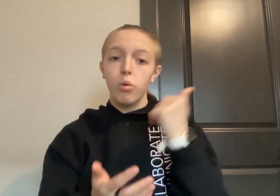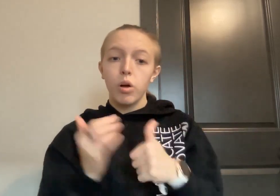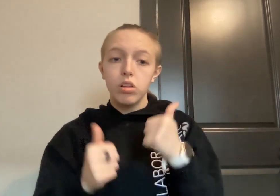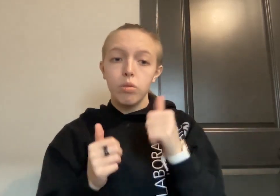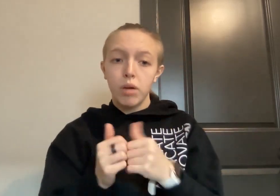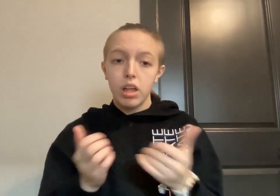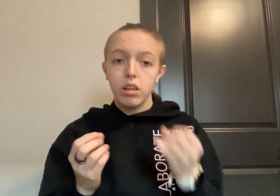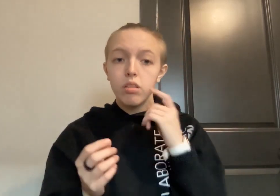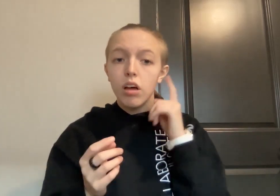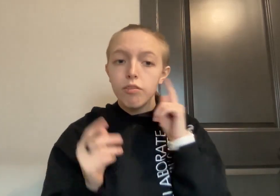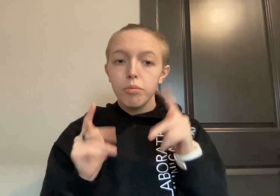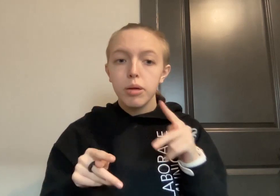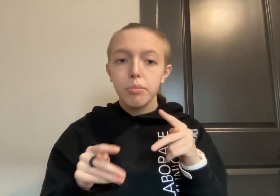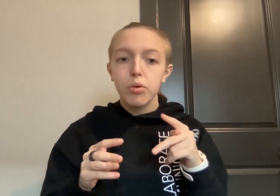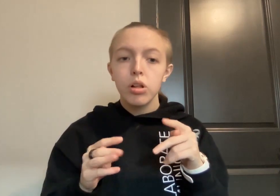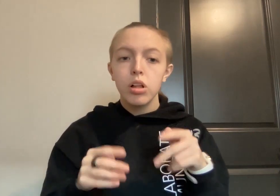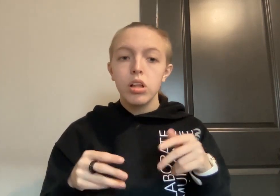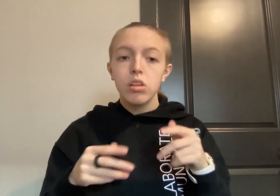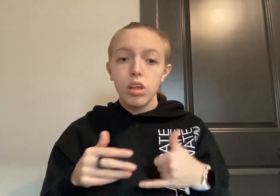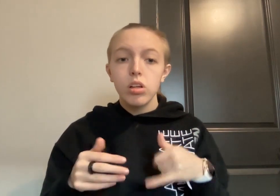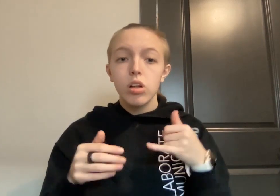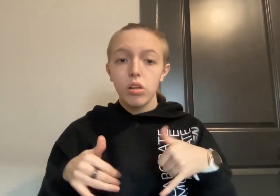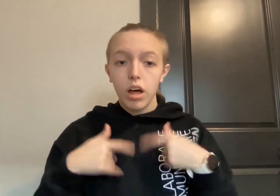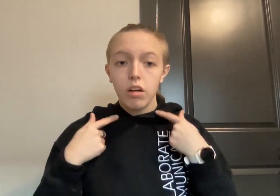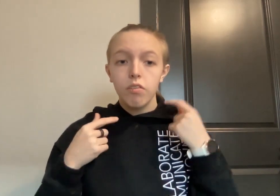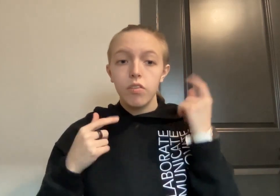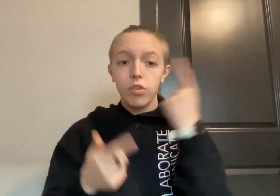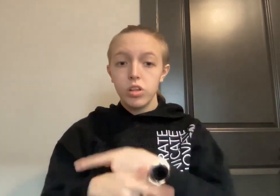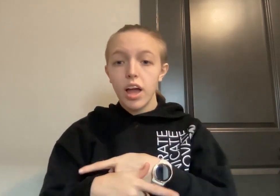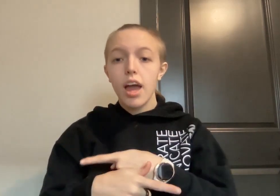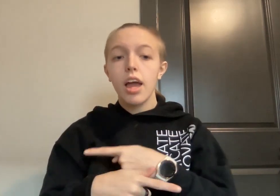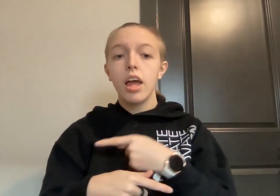which many deaf people still alive today